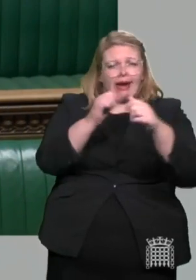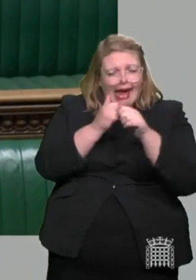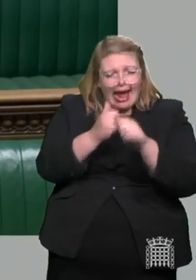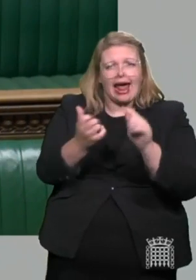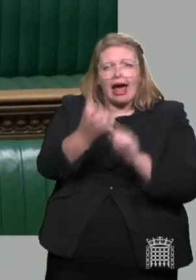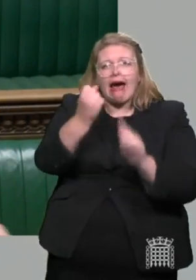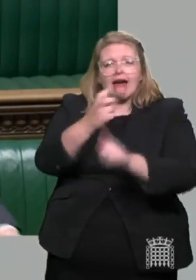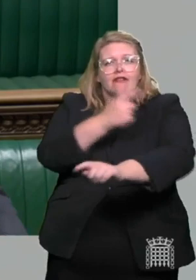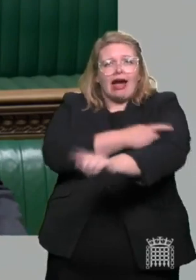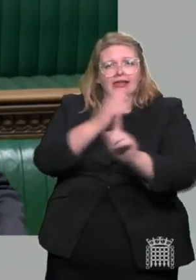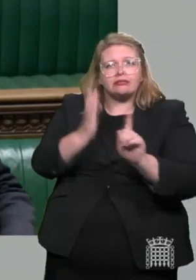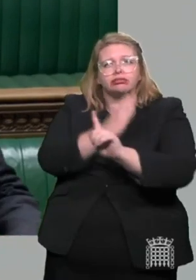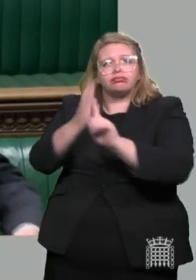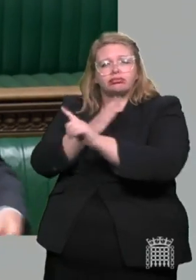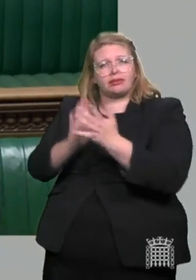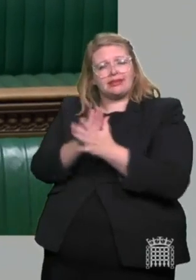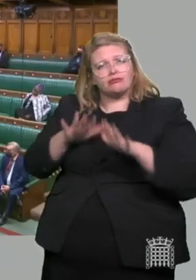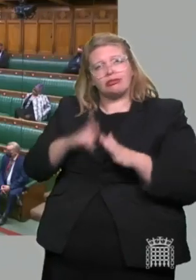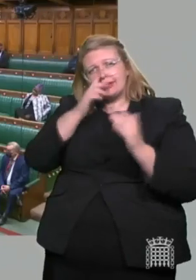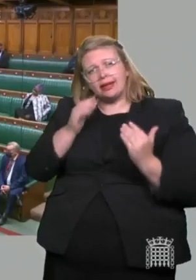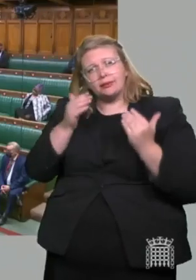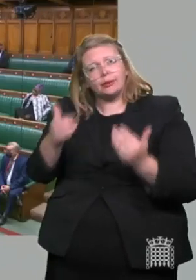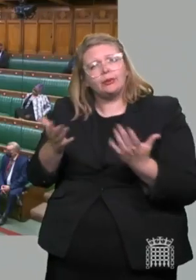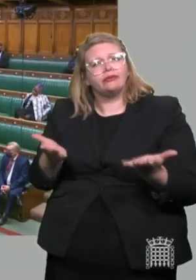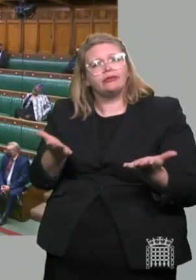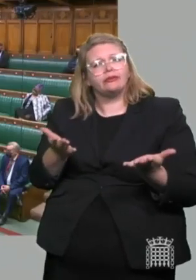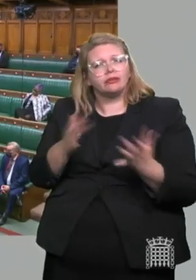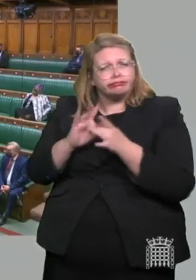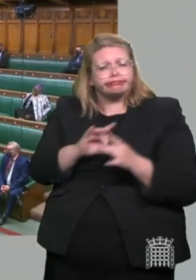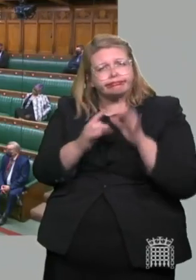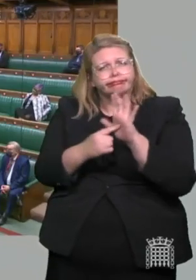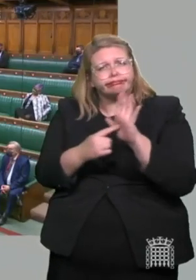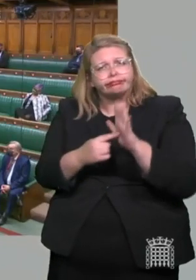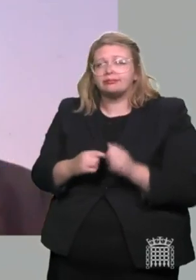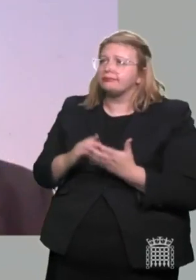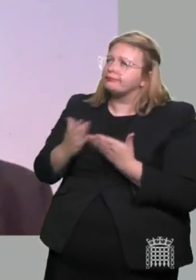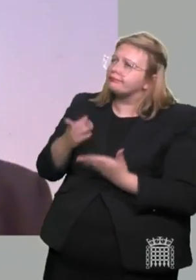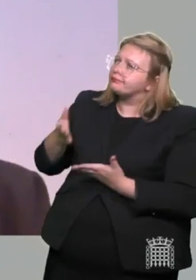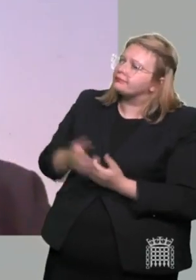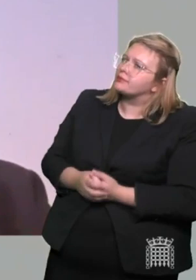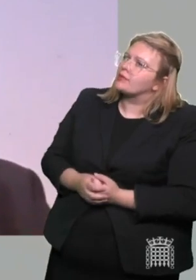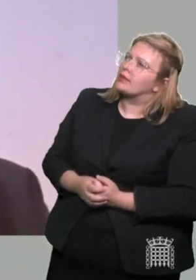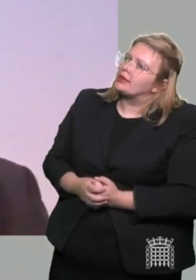protect the country and take it forward. >> Janet Daby (Lewisham East) (Lab) [V]